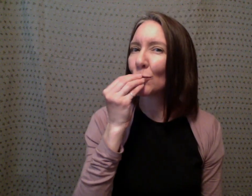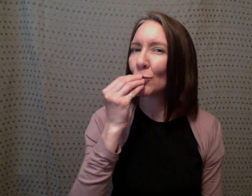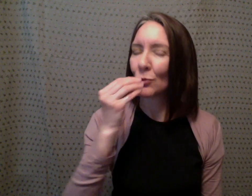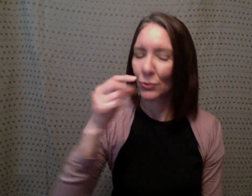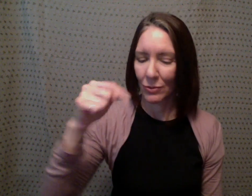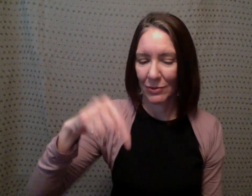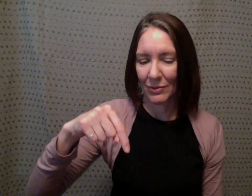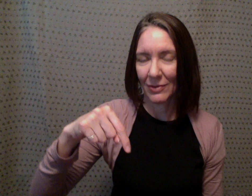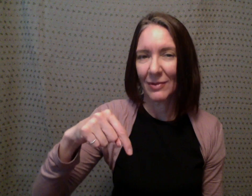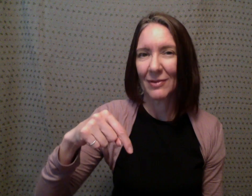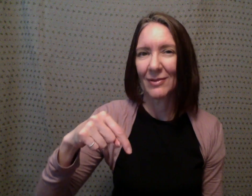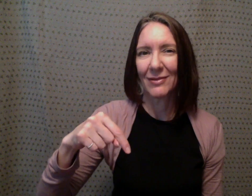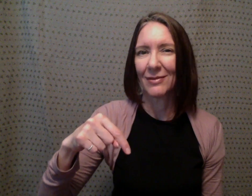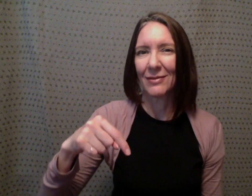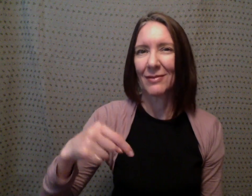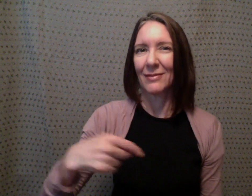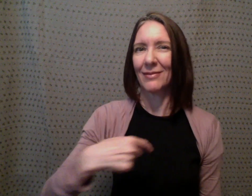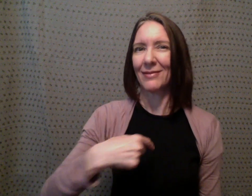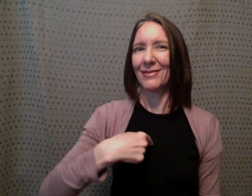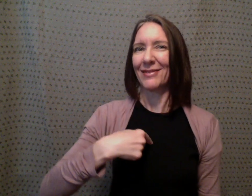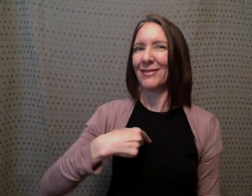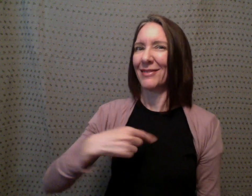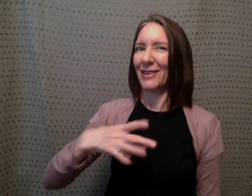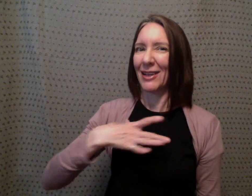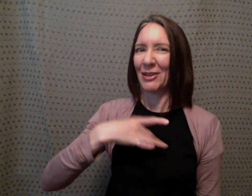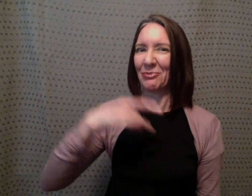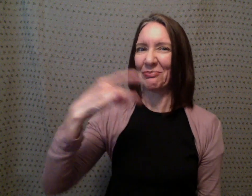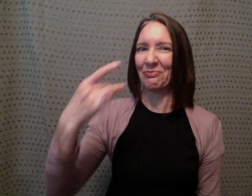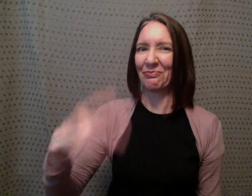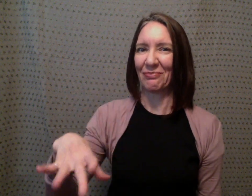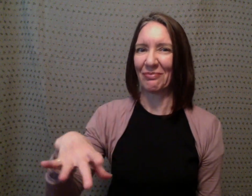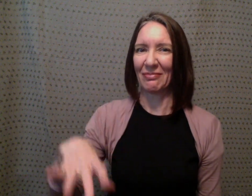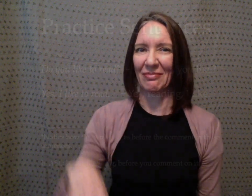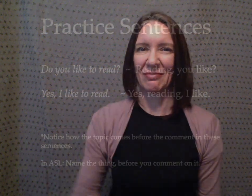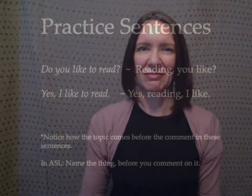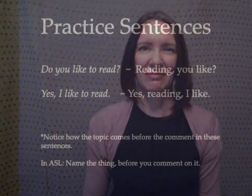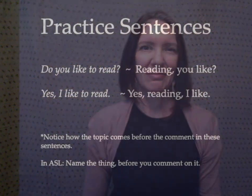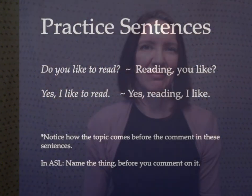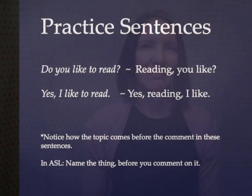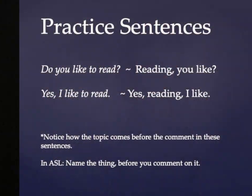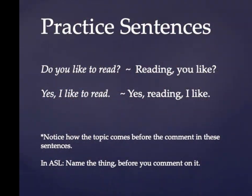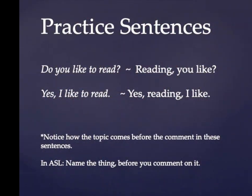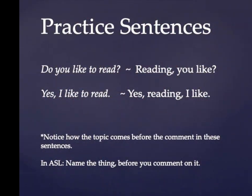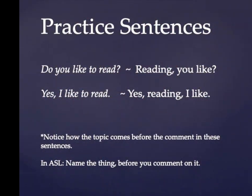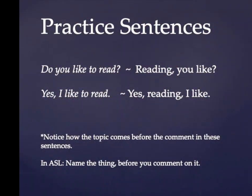Food, (this) I don't like it. In ASL